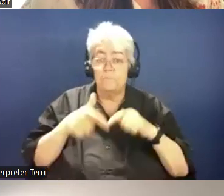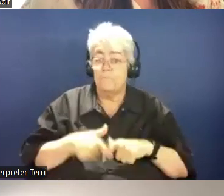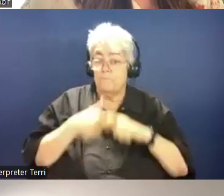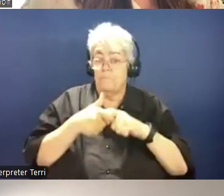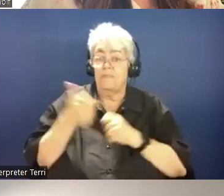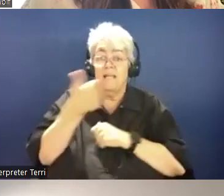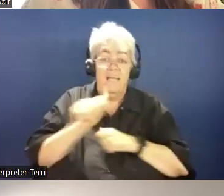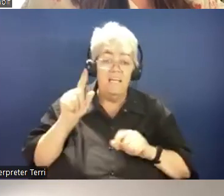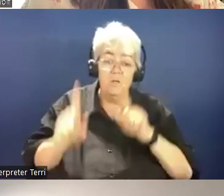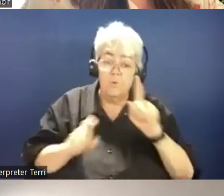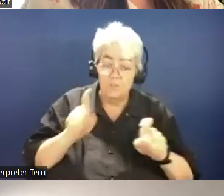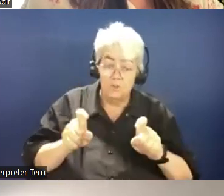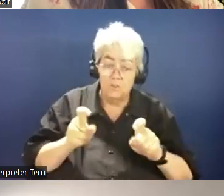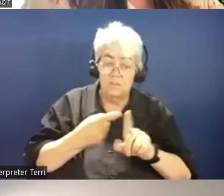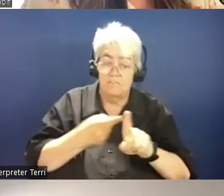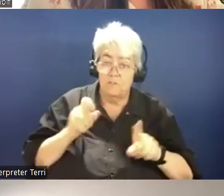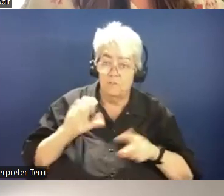that have popped up in the chat so far? (ReJeania)